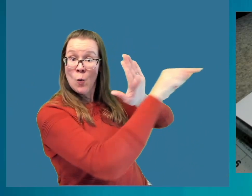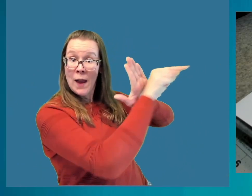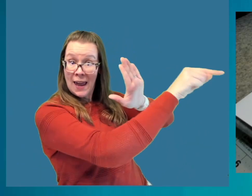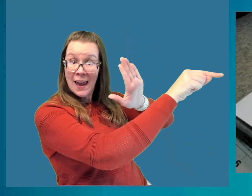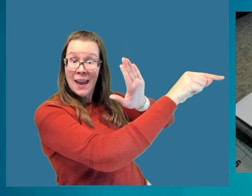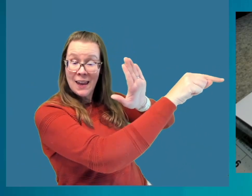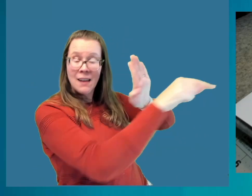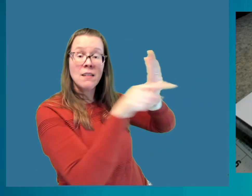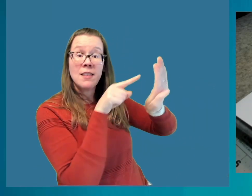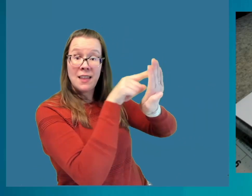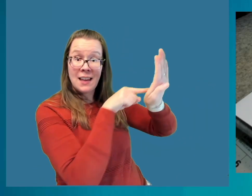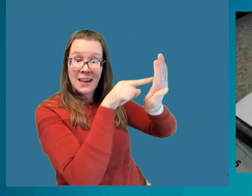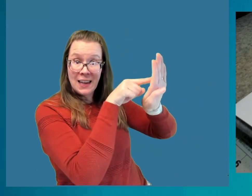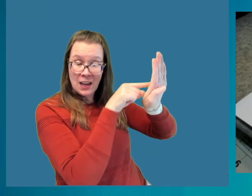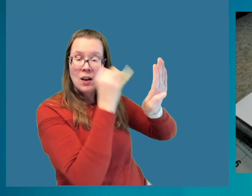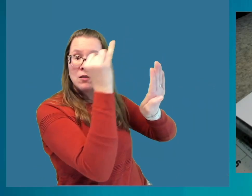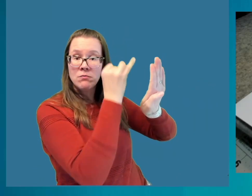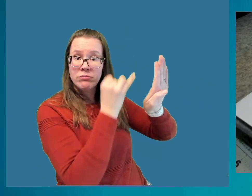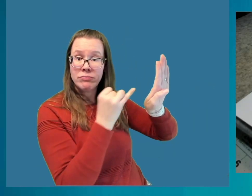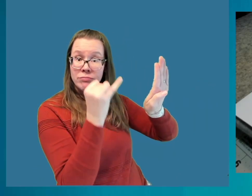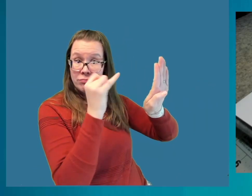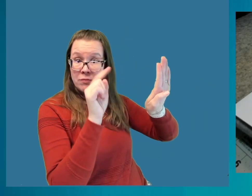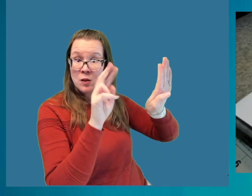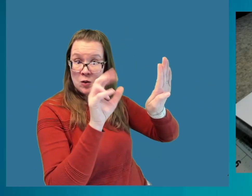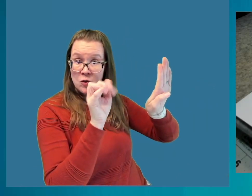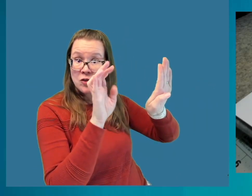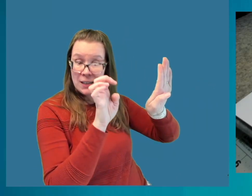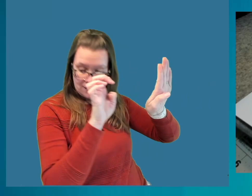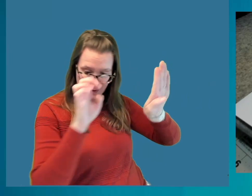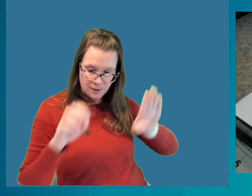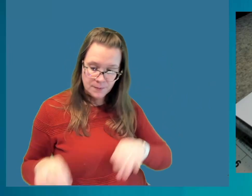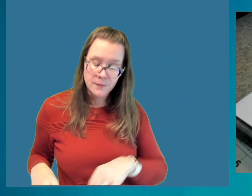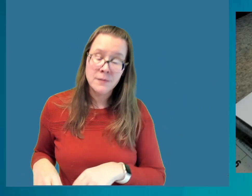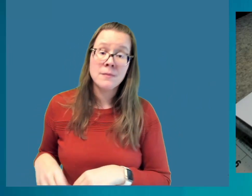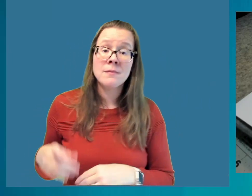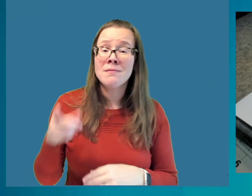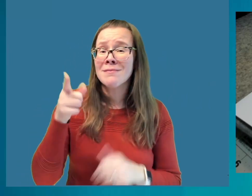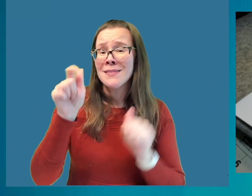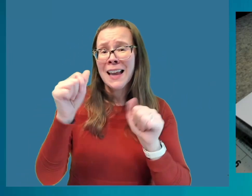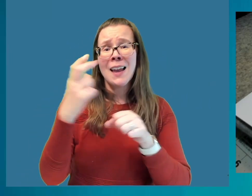super short and I don't want to get my light box out. But if it's with a Sharpie, I will still be